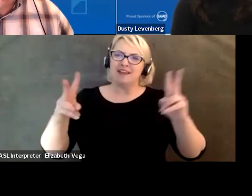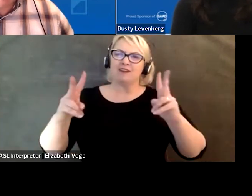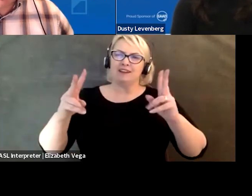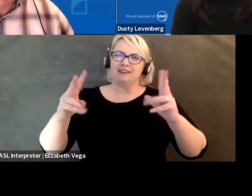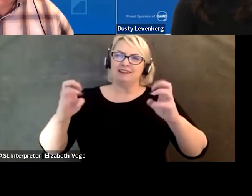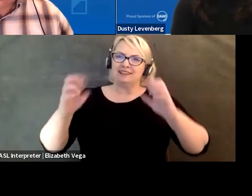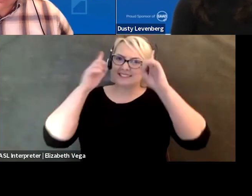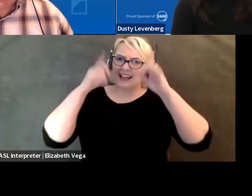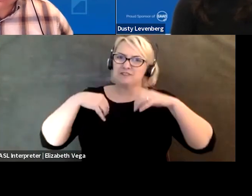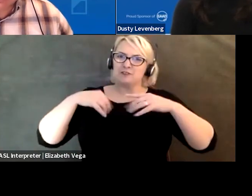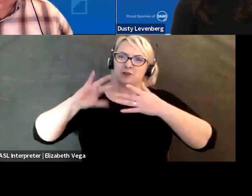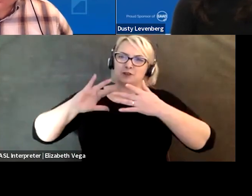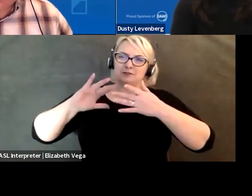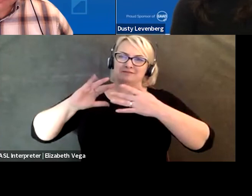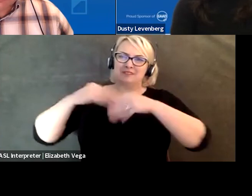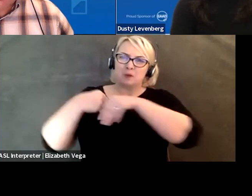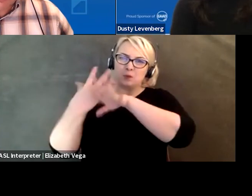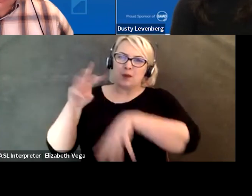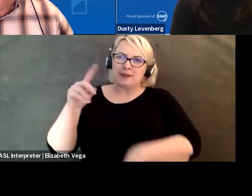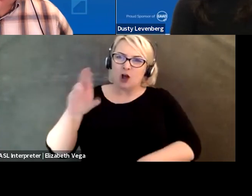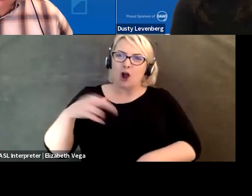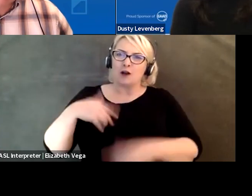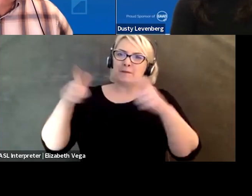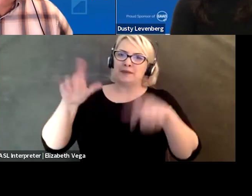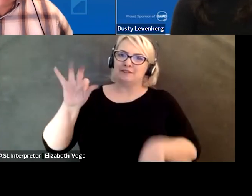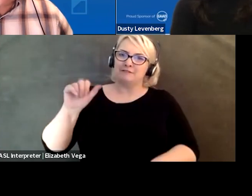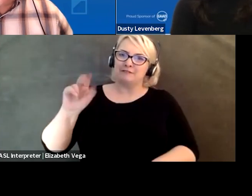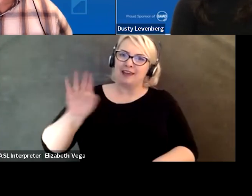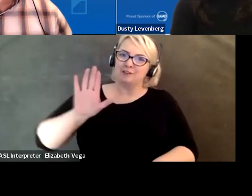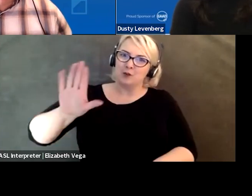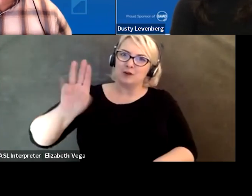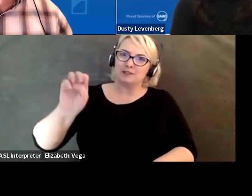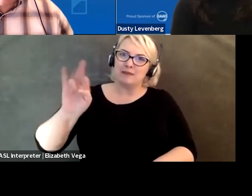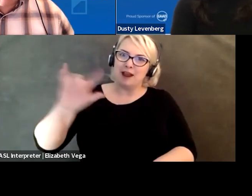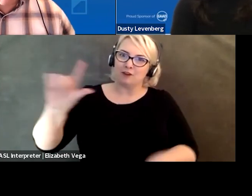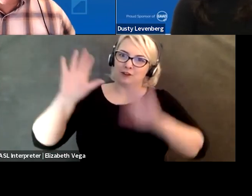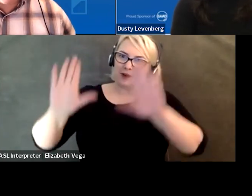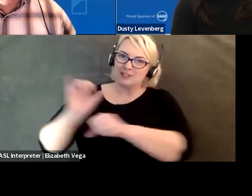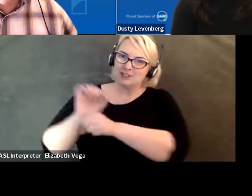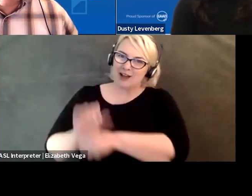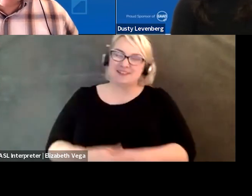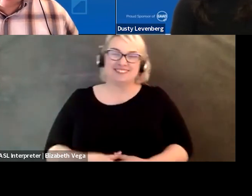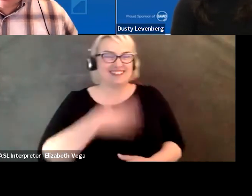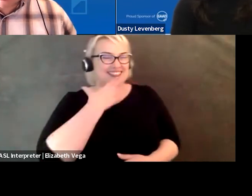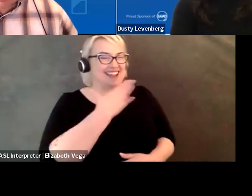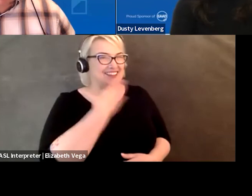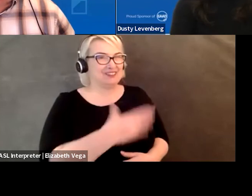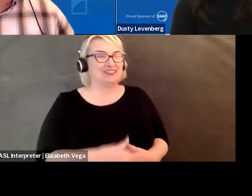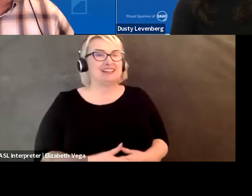Just wanted to share that. We have a question from Jon Jay Frank. There's a lot of text in here. I'm going to get to the question.